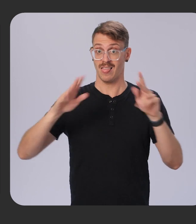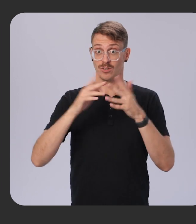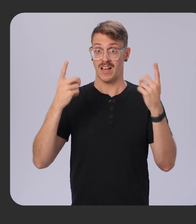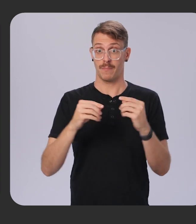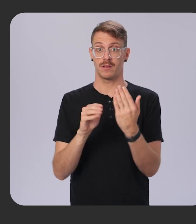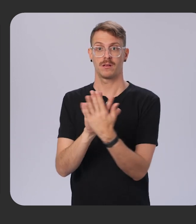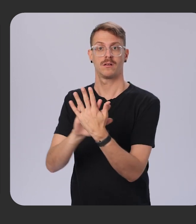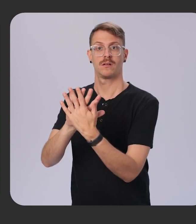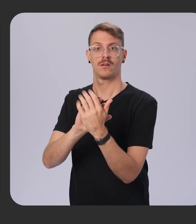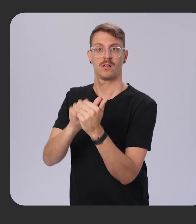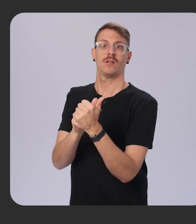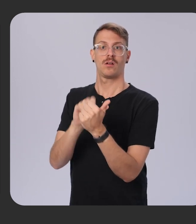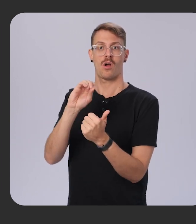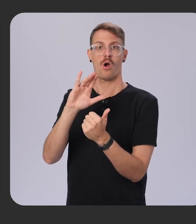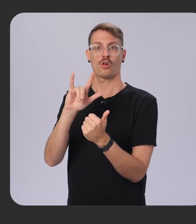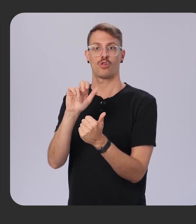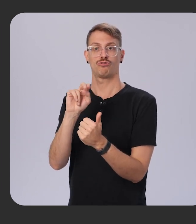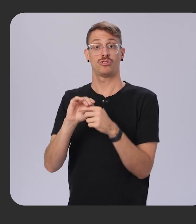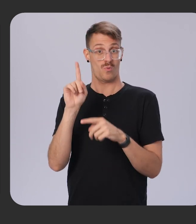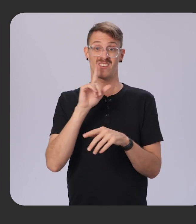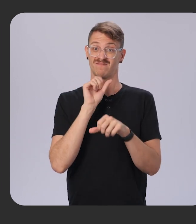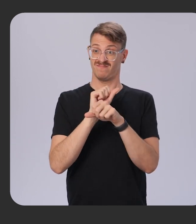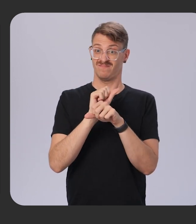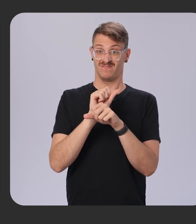where virtual objects appear behind real ones.